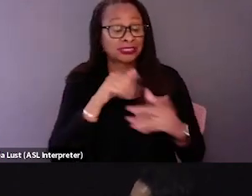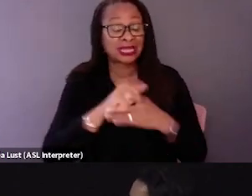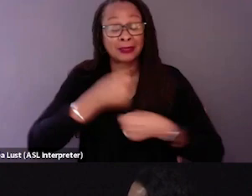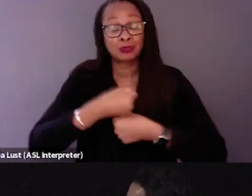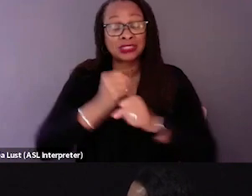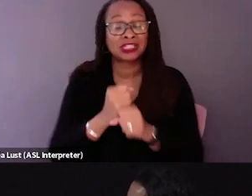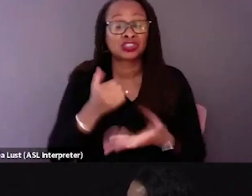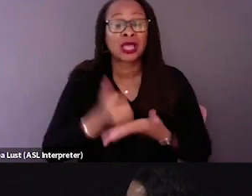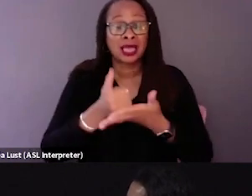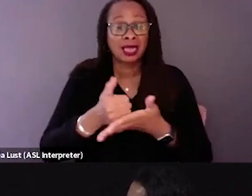sort of help guide the process?